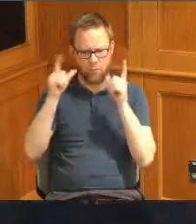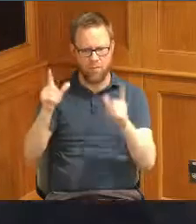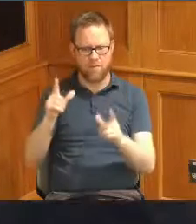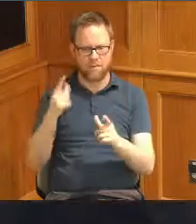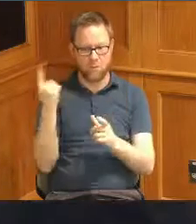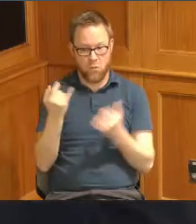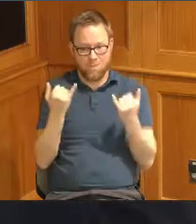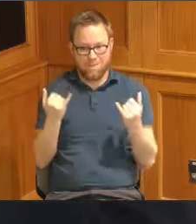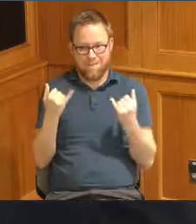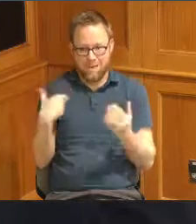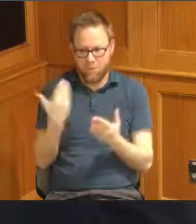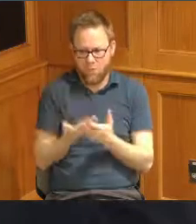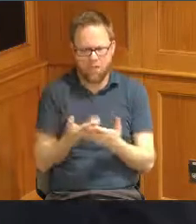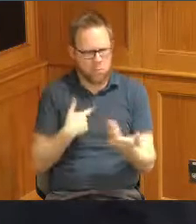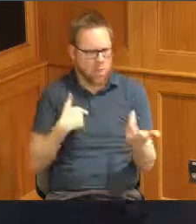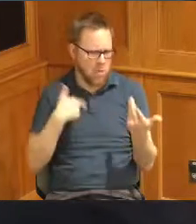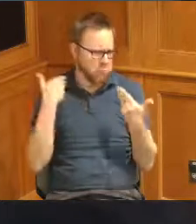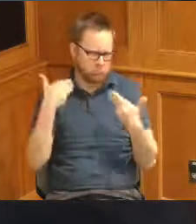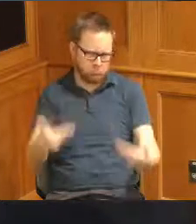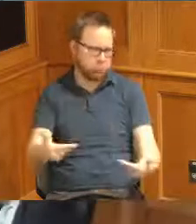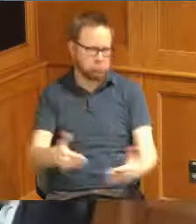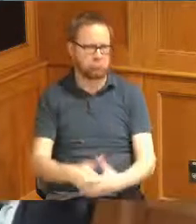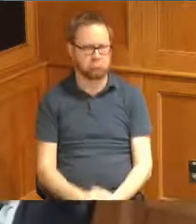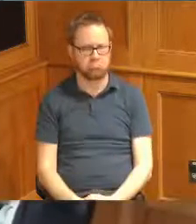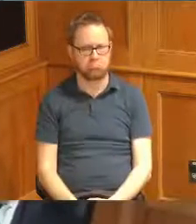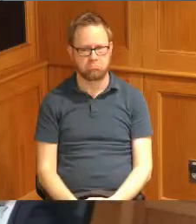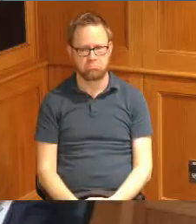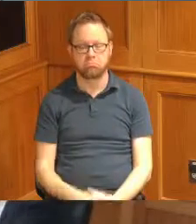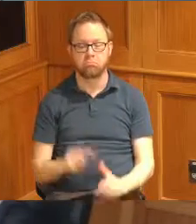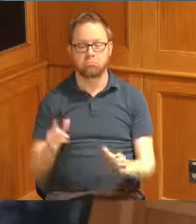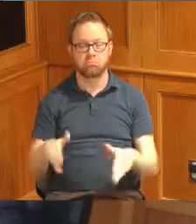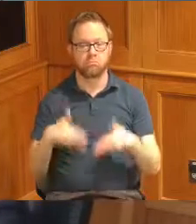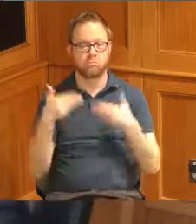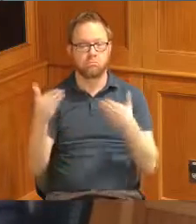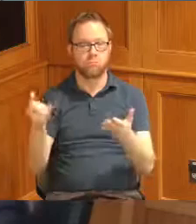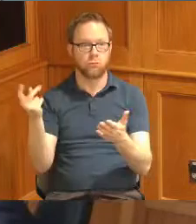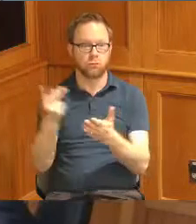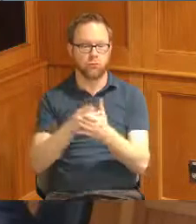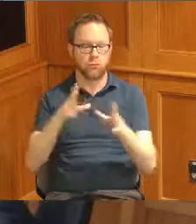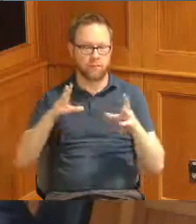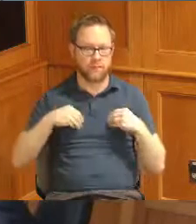yeah so I'll go with it okay all right I'll make a motion to adapt items four and five